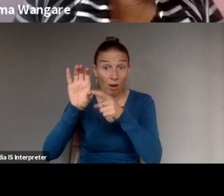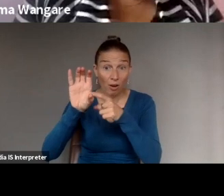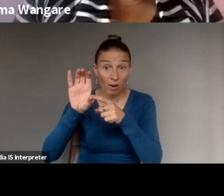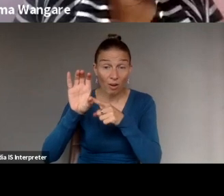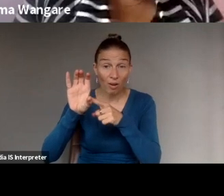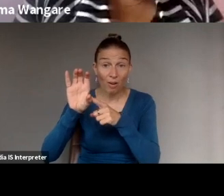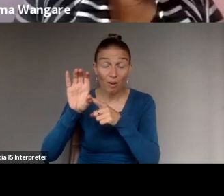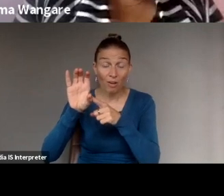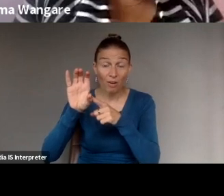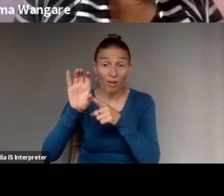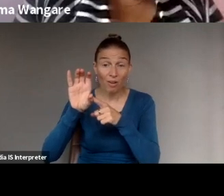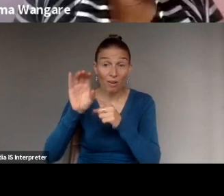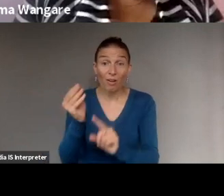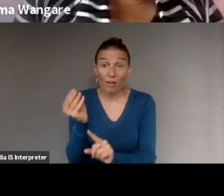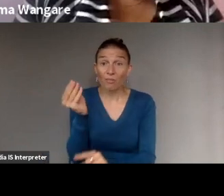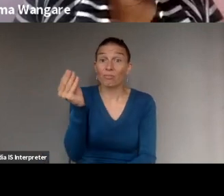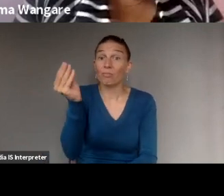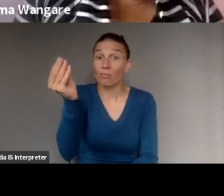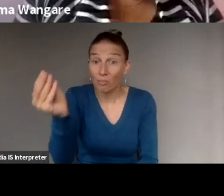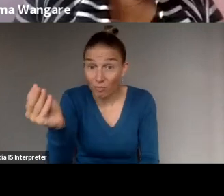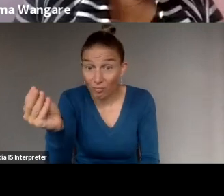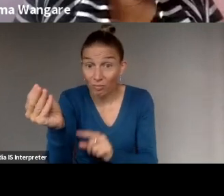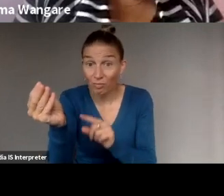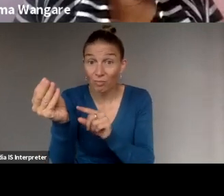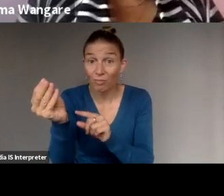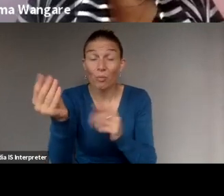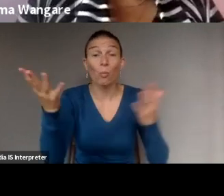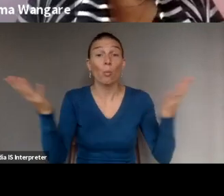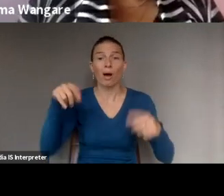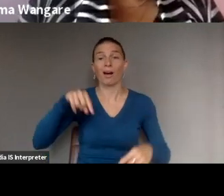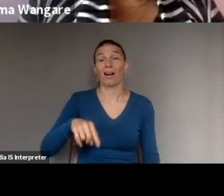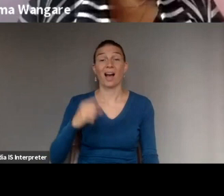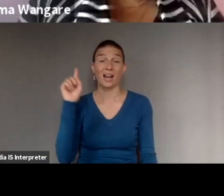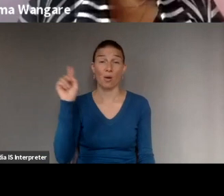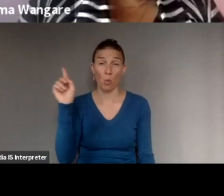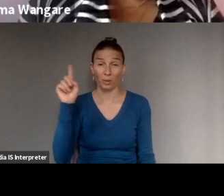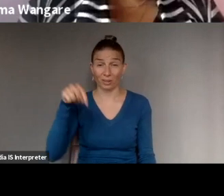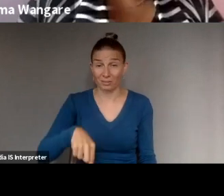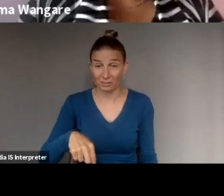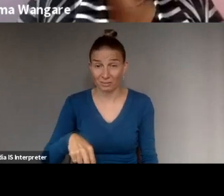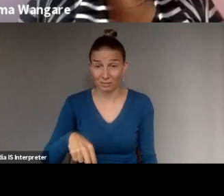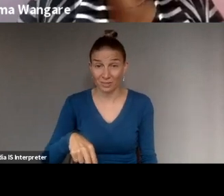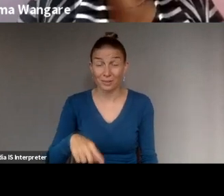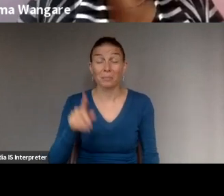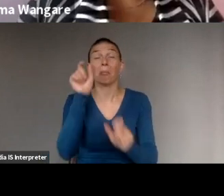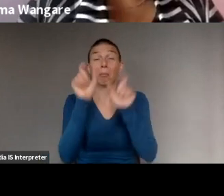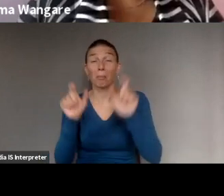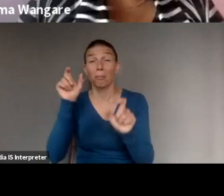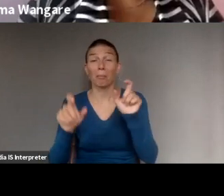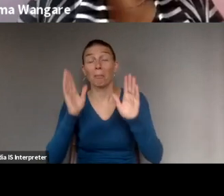I mean, is not evolved, it is only done here in Nairobi. That means, that, you know, people have to wait for between 3 months...